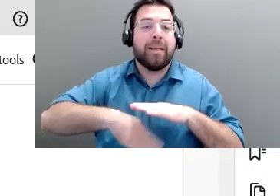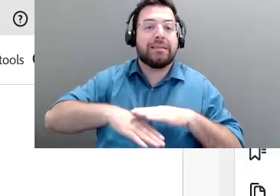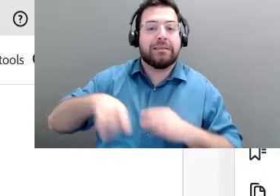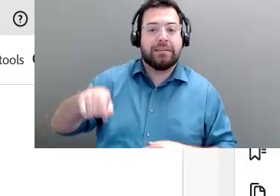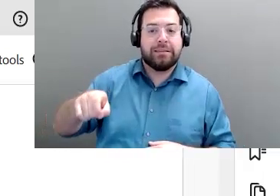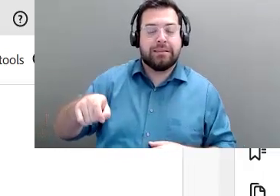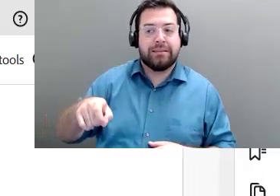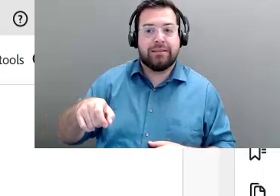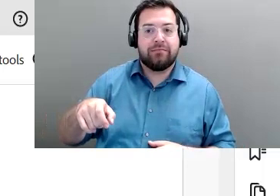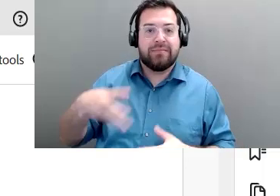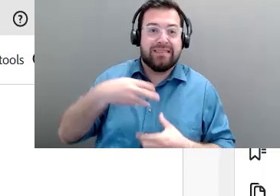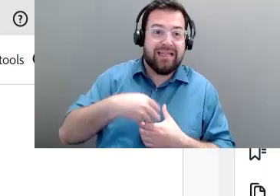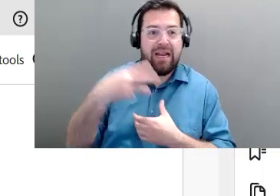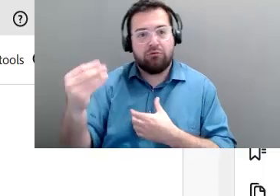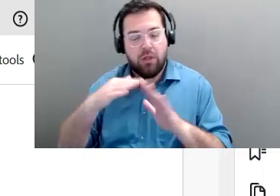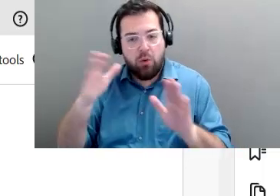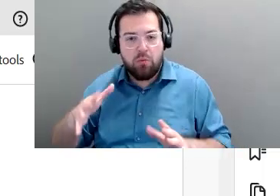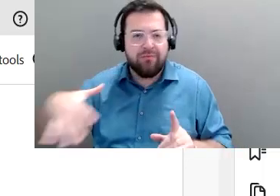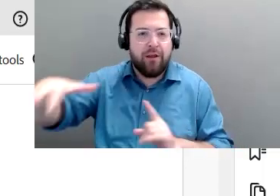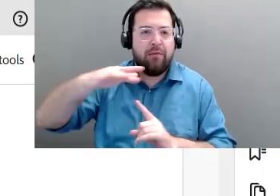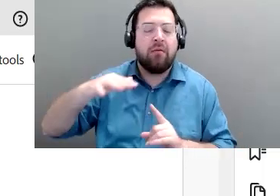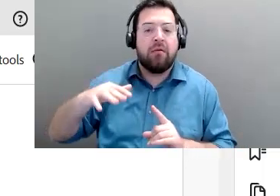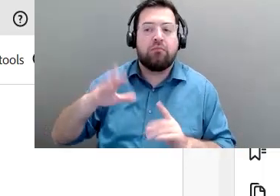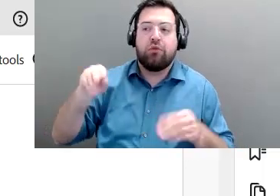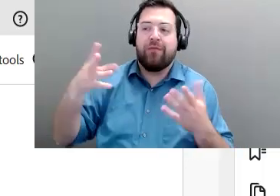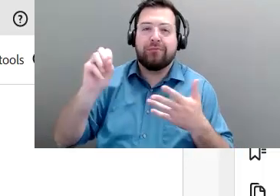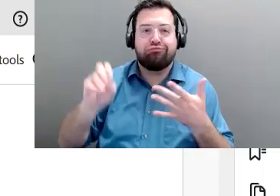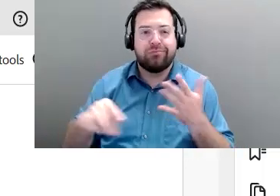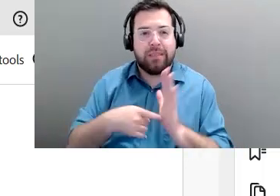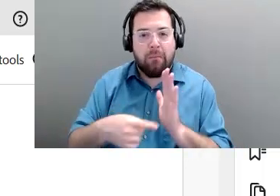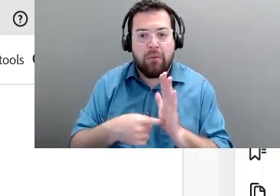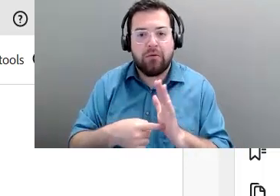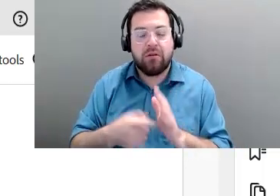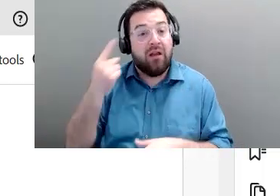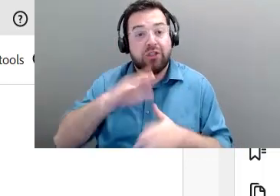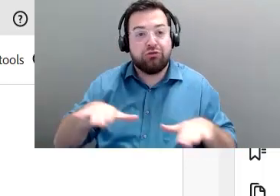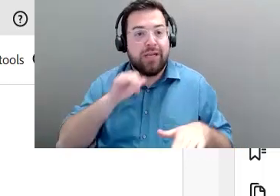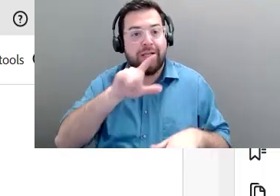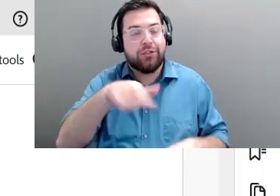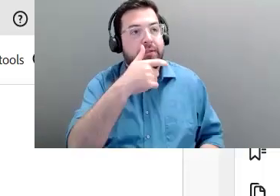For example. She gives some examples. They don't learn by just watching TV or listening to others.